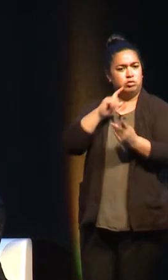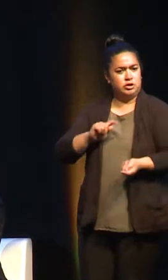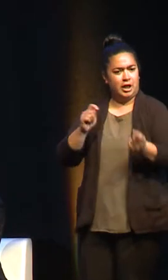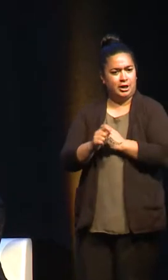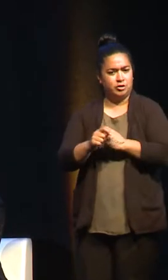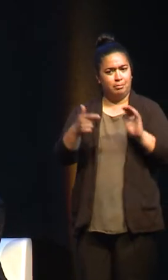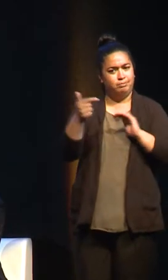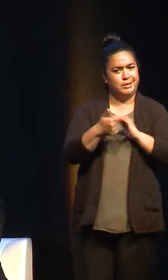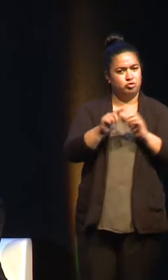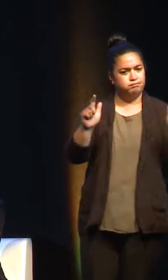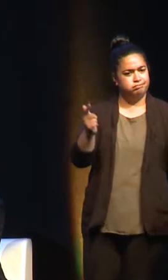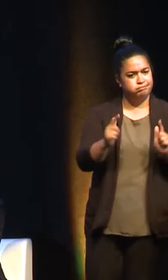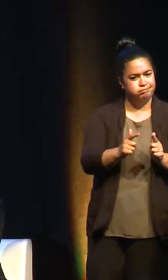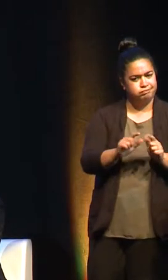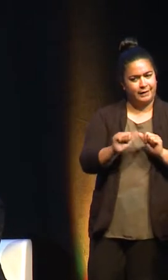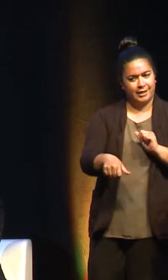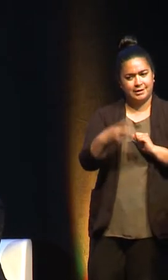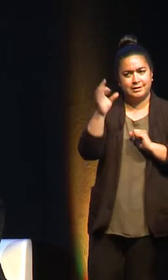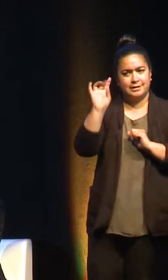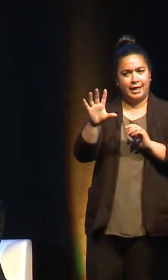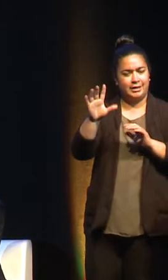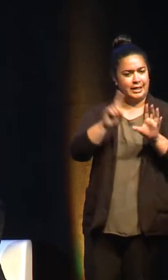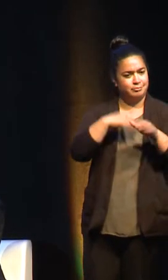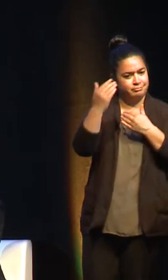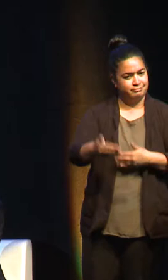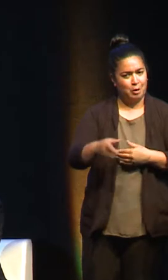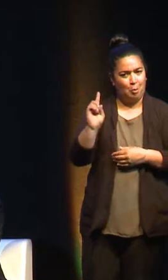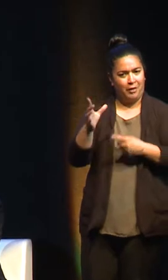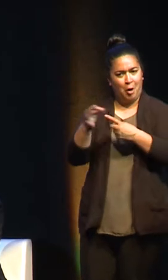10 years? What are your feasible options given the sense of urgency?